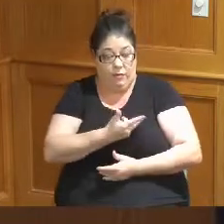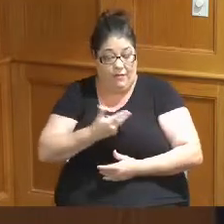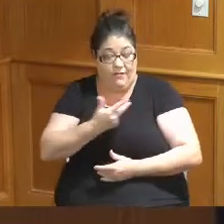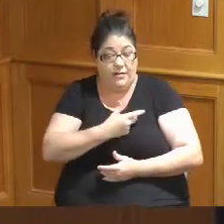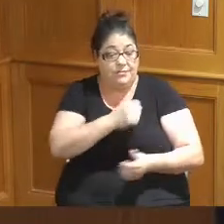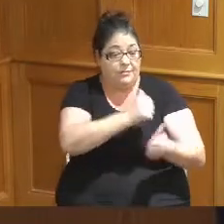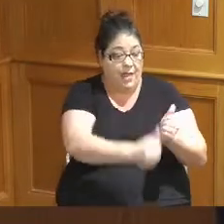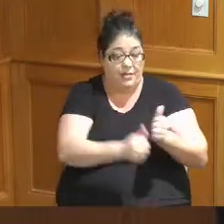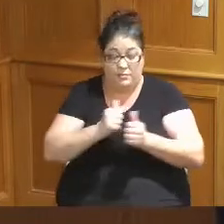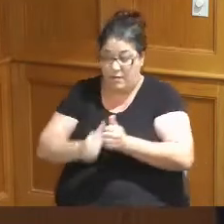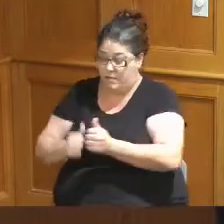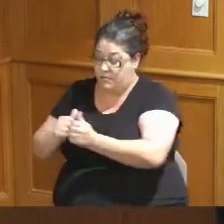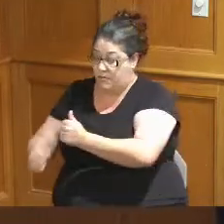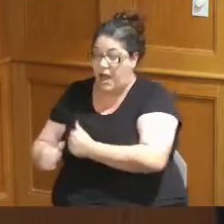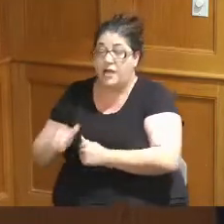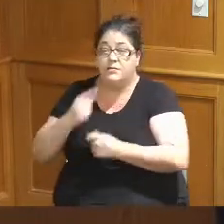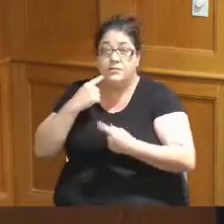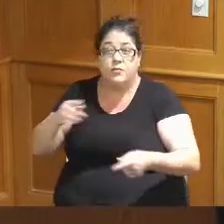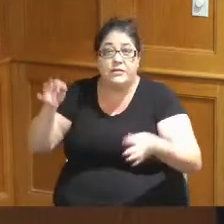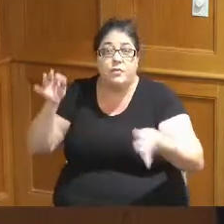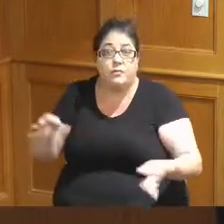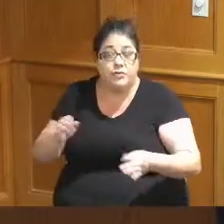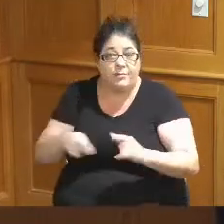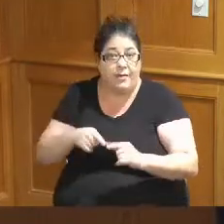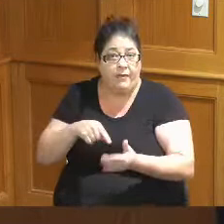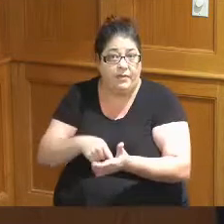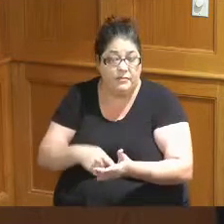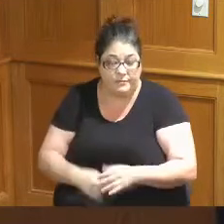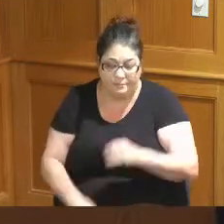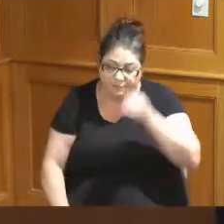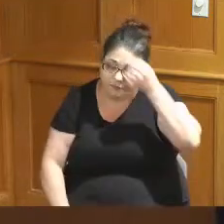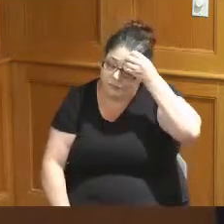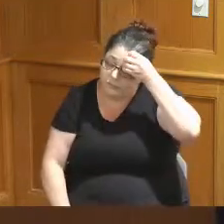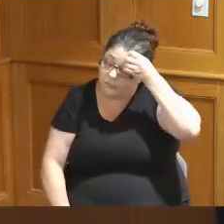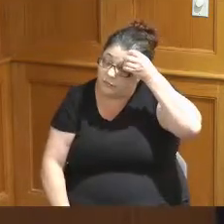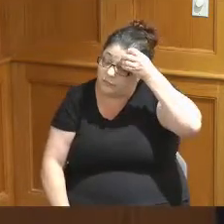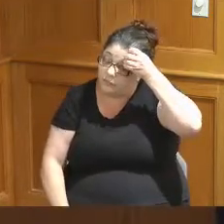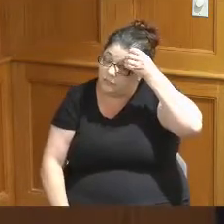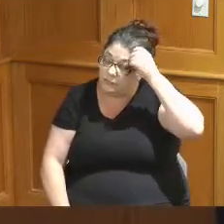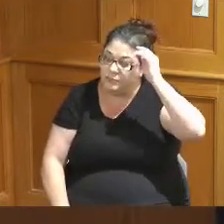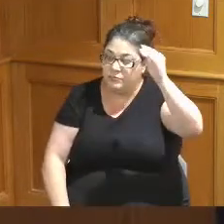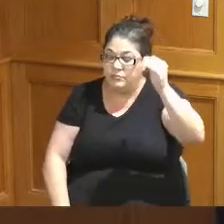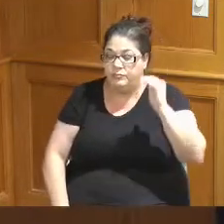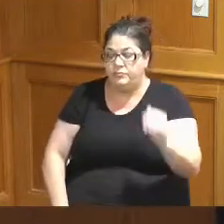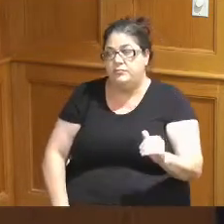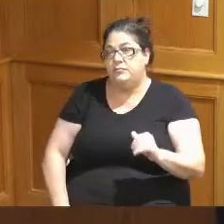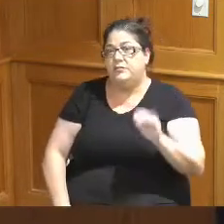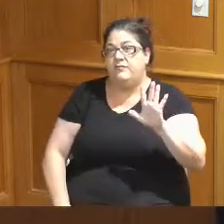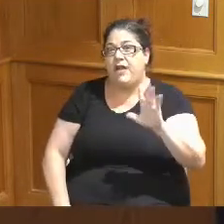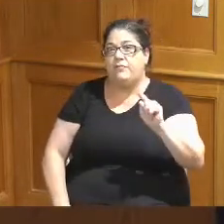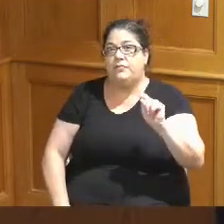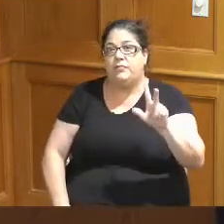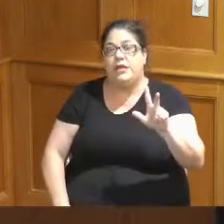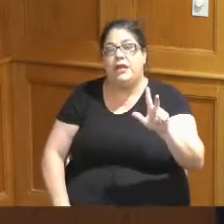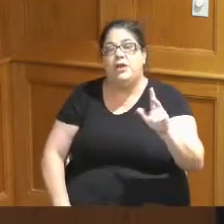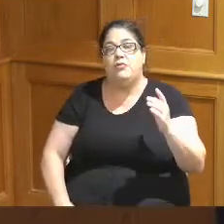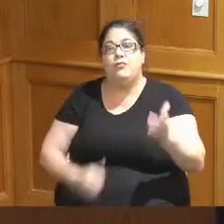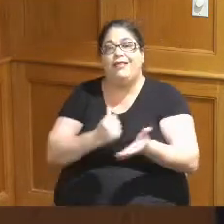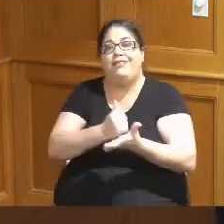a month and a half ago in addition to that had a great meeting about the 513Relief bus mobile team